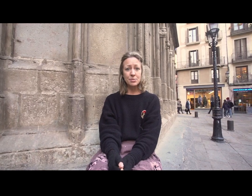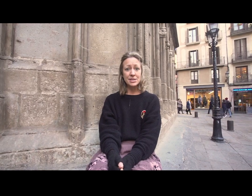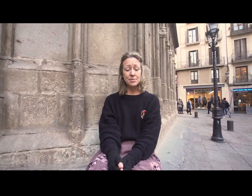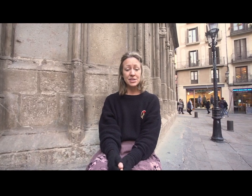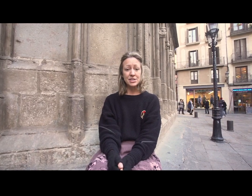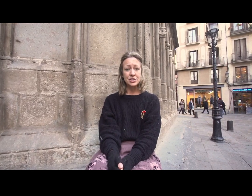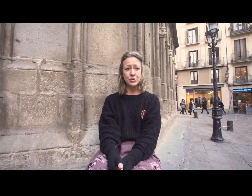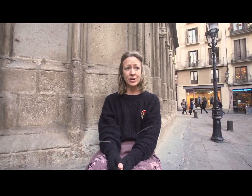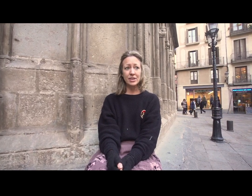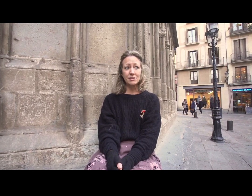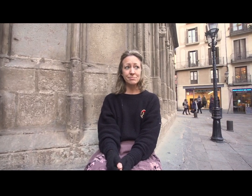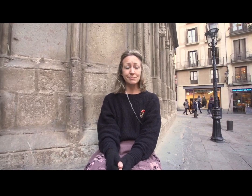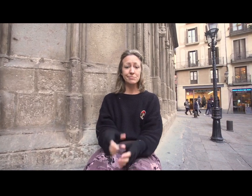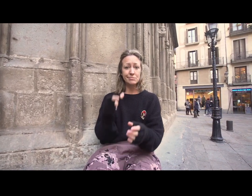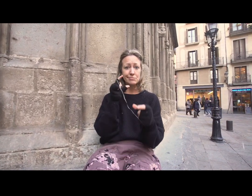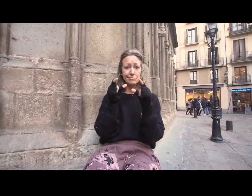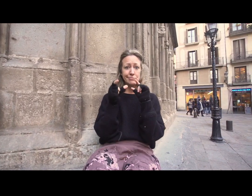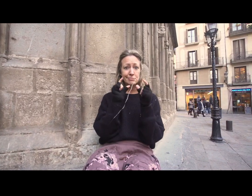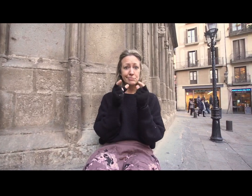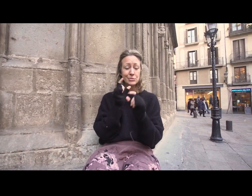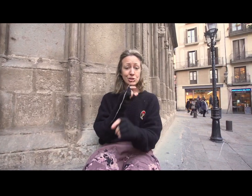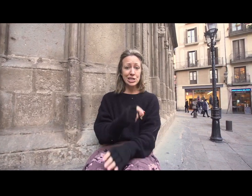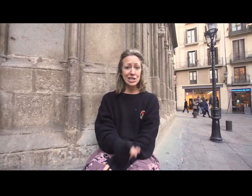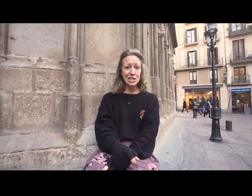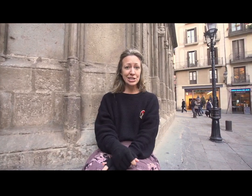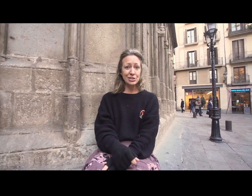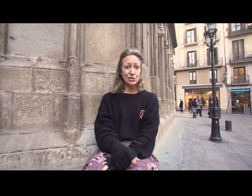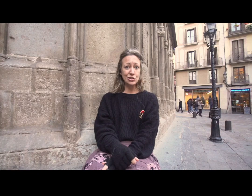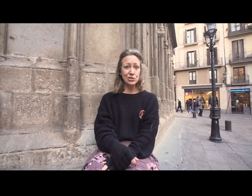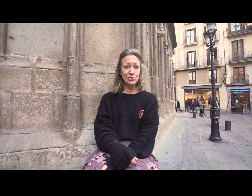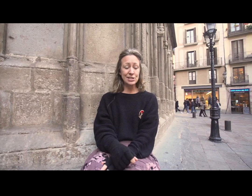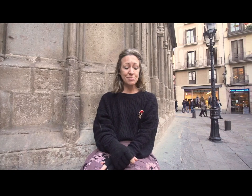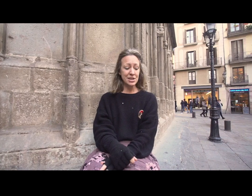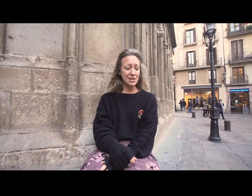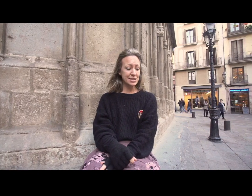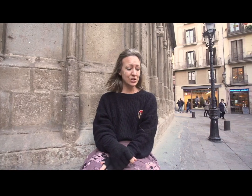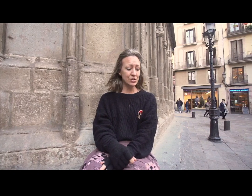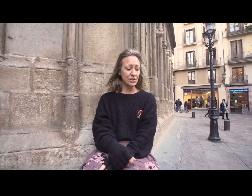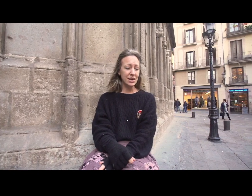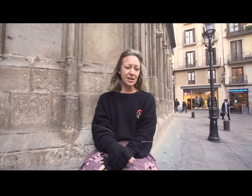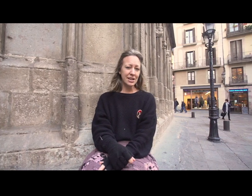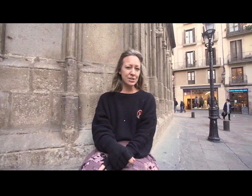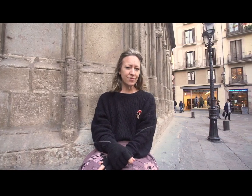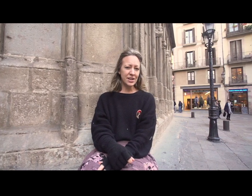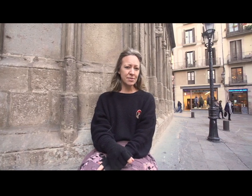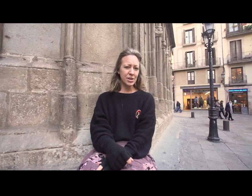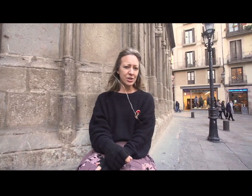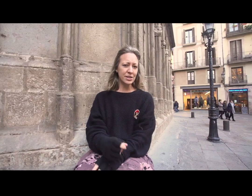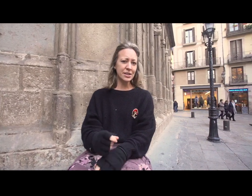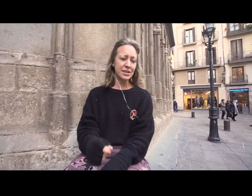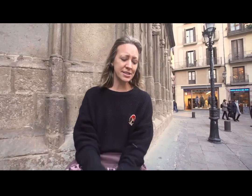but knowing him it's probably something to do with drinking... a little shot of something... So let's go find him!